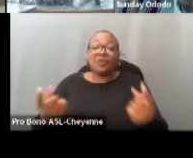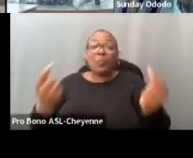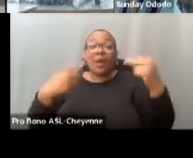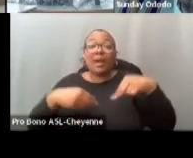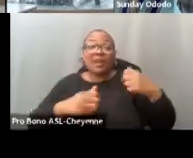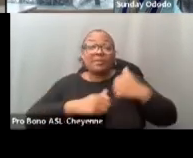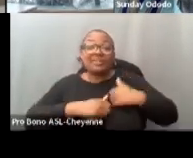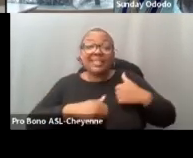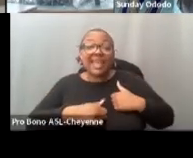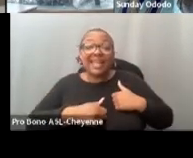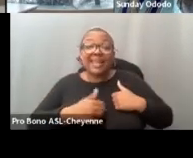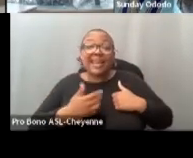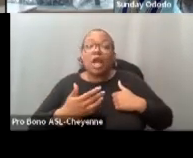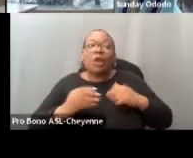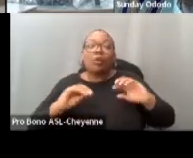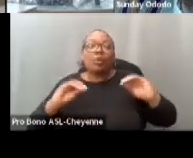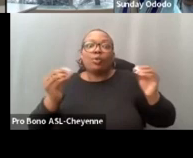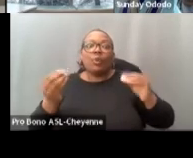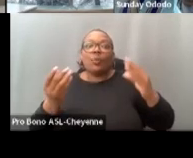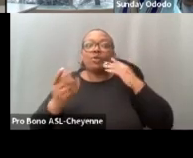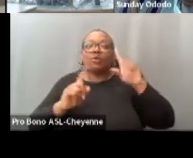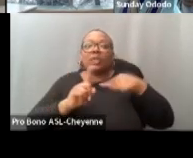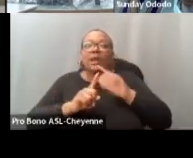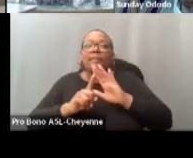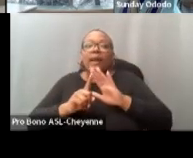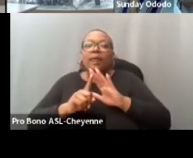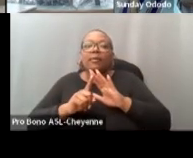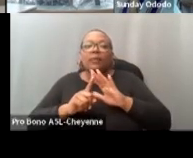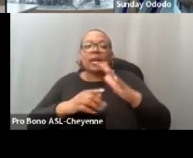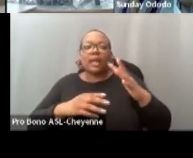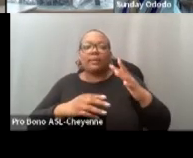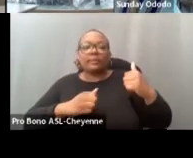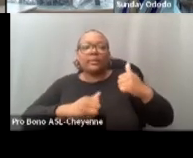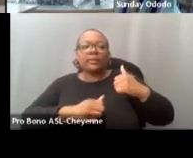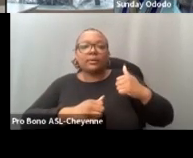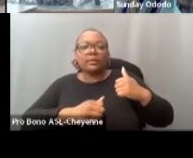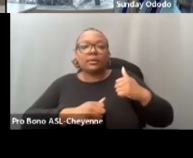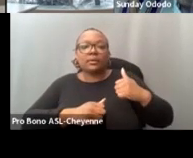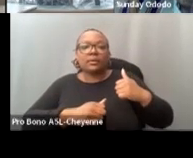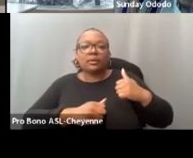Nobody's know that, you know, in the heart of Canada is minus (drowned out by people in background) right?